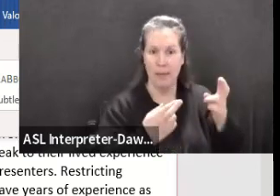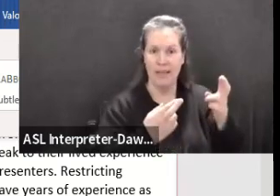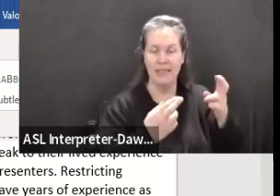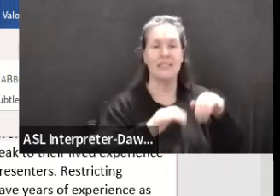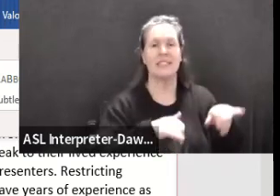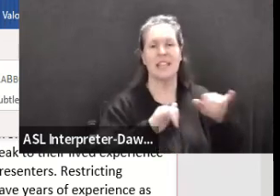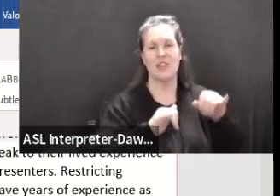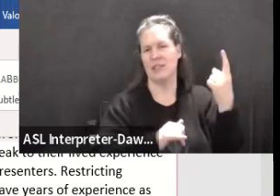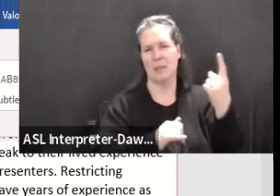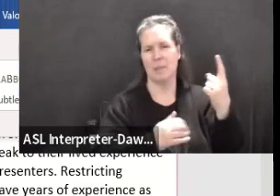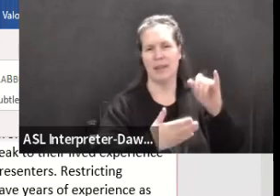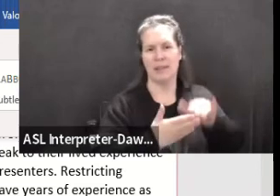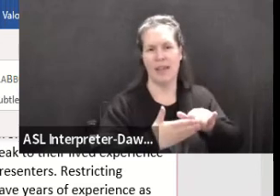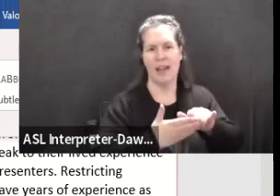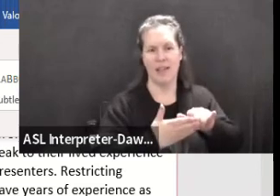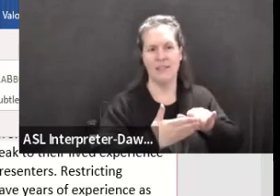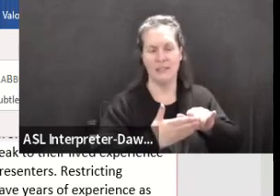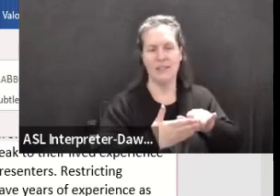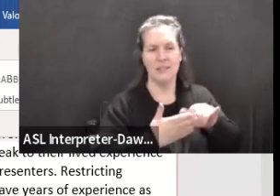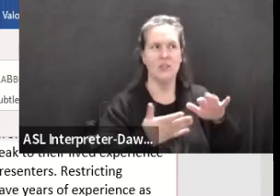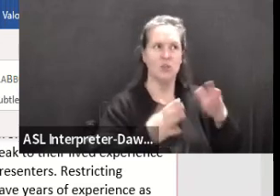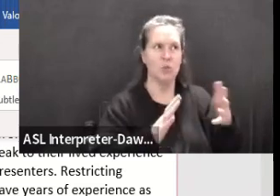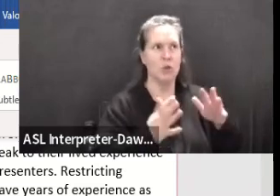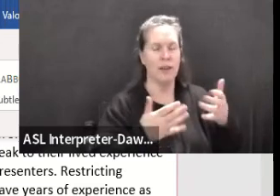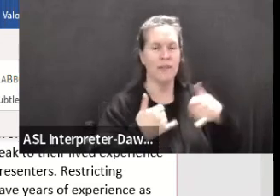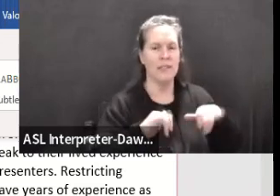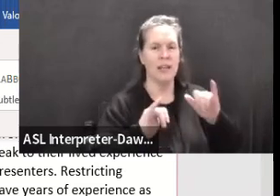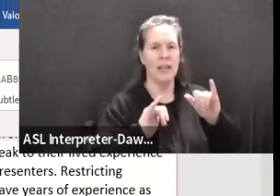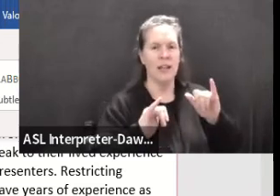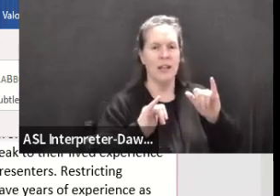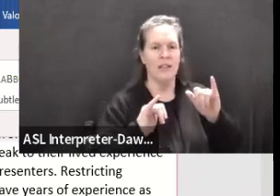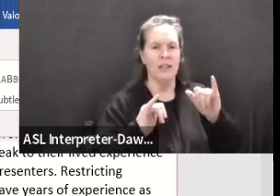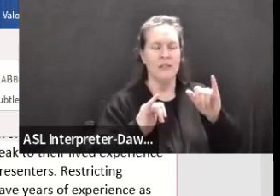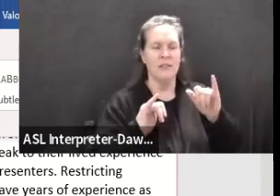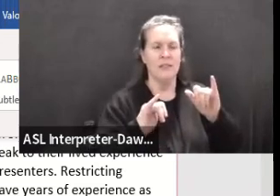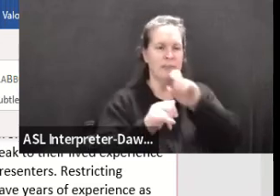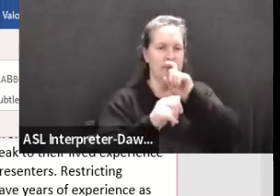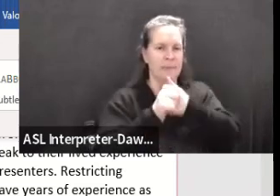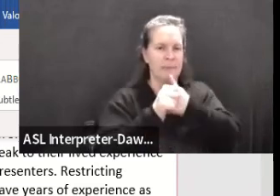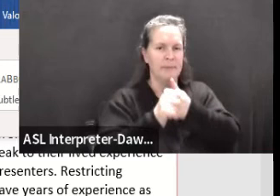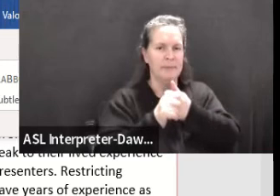something that does sort of still speak to the need for keeping quality in mind